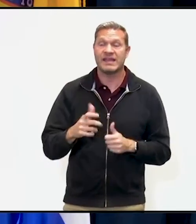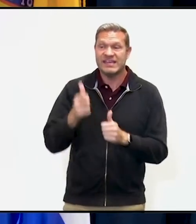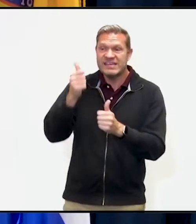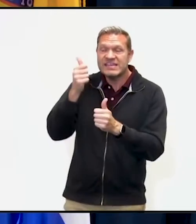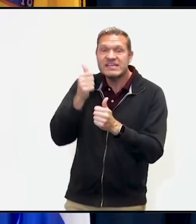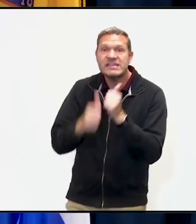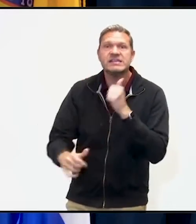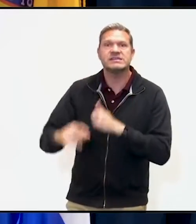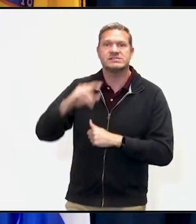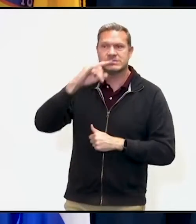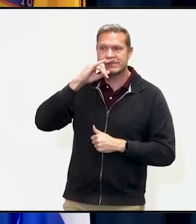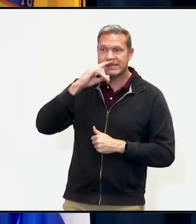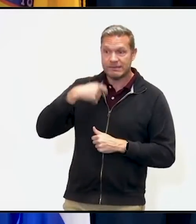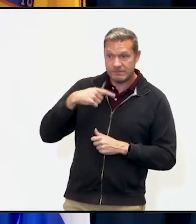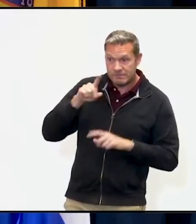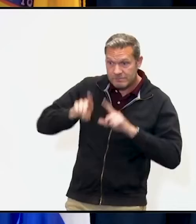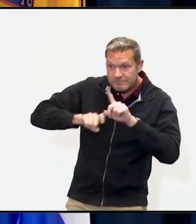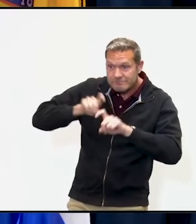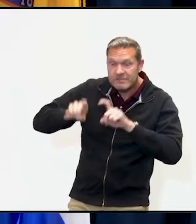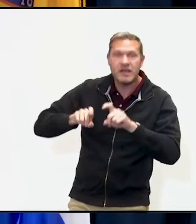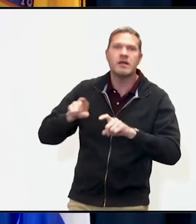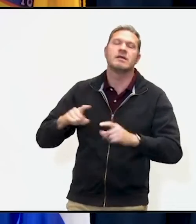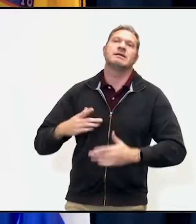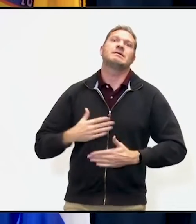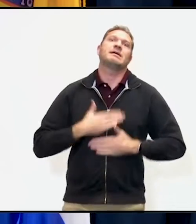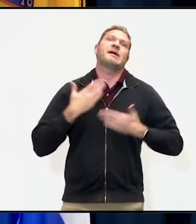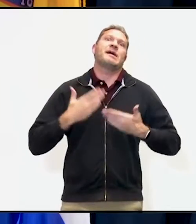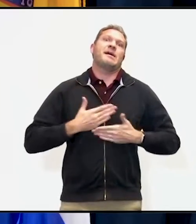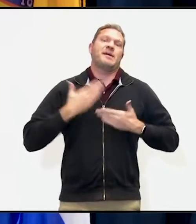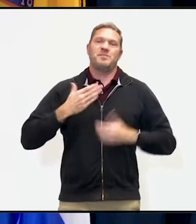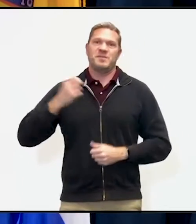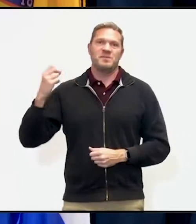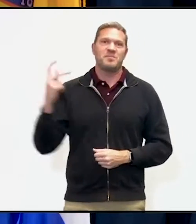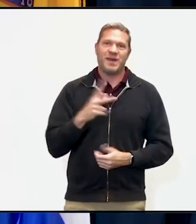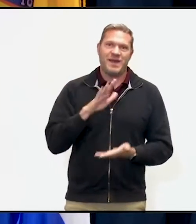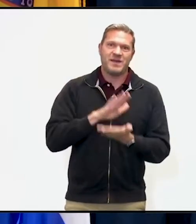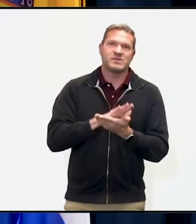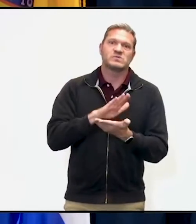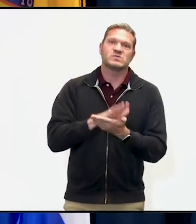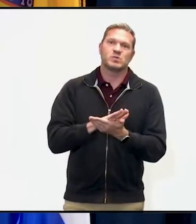that I talked to was so happy to be back in school and that was just really heartening to see.